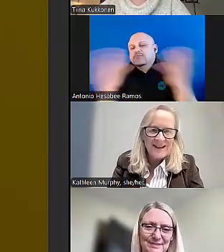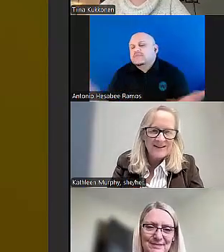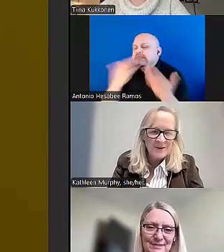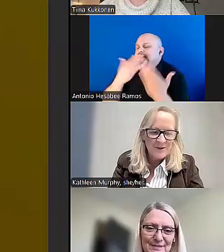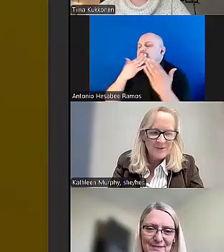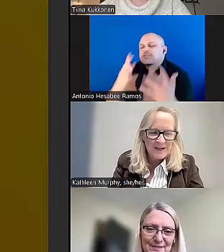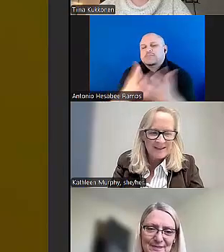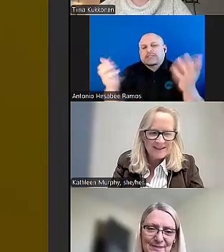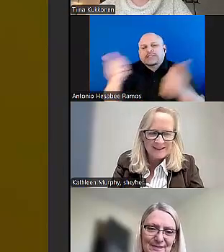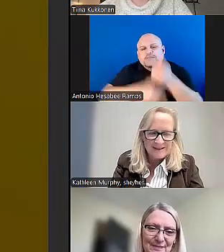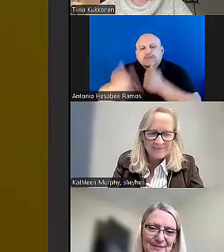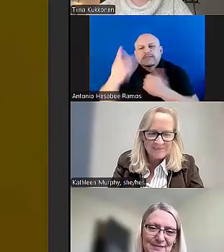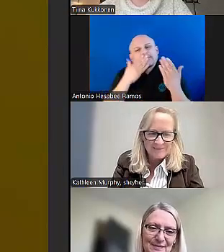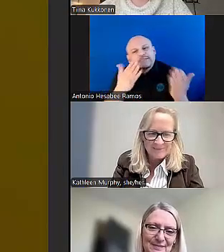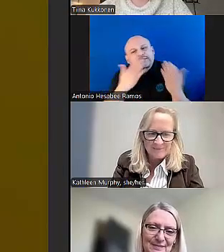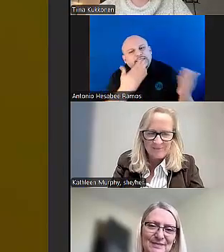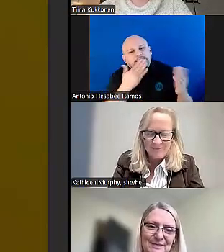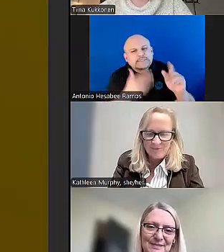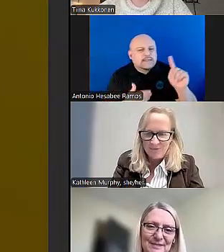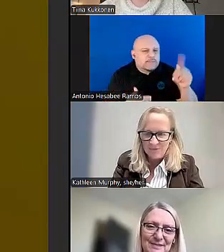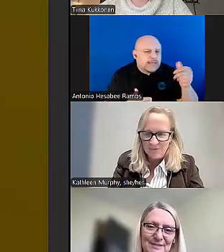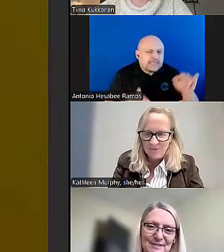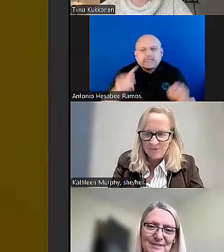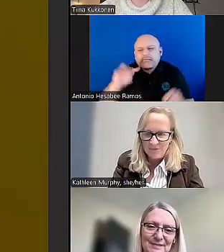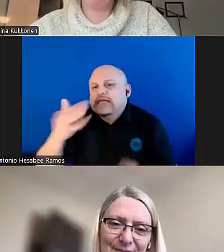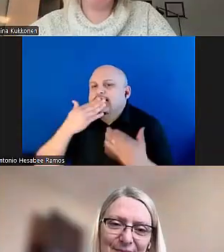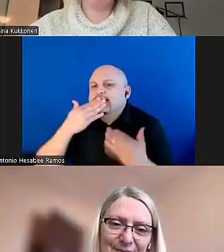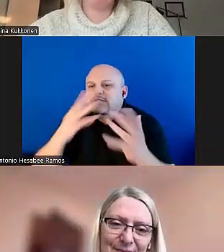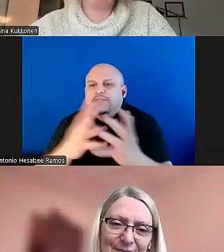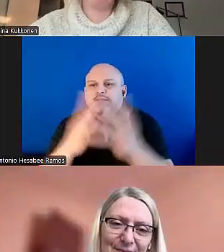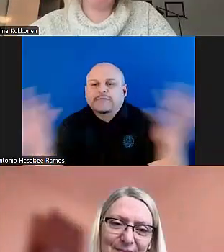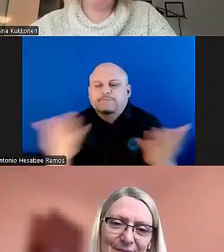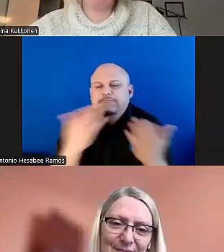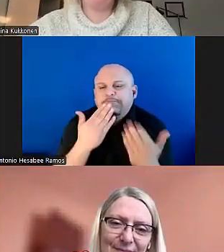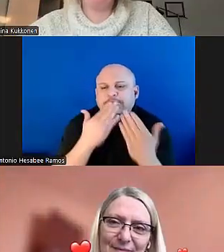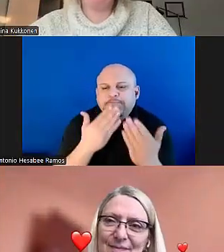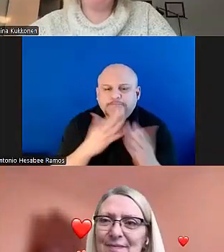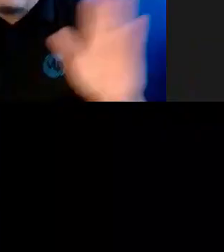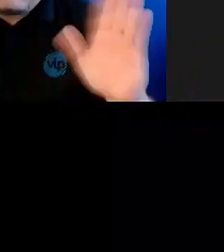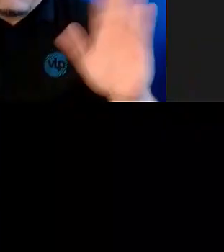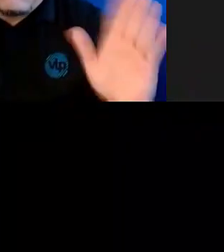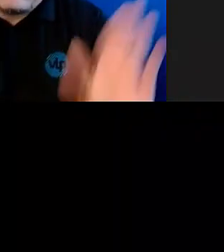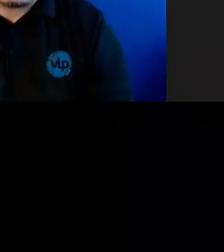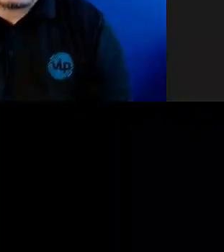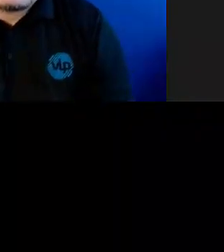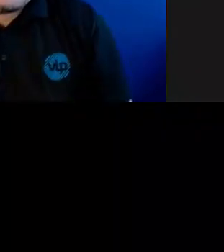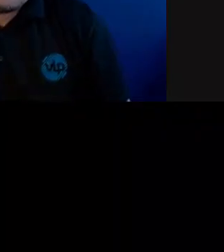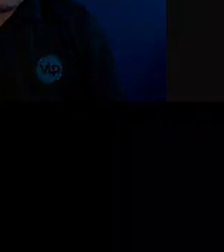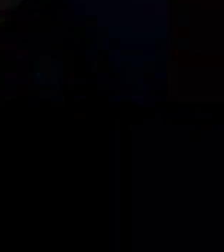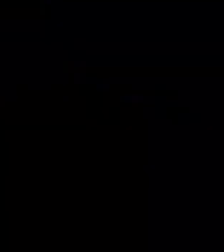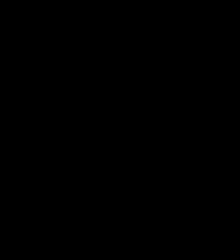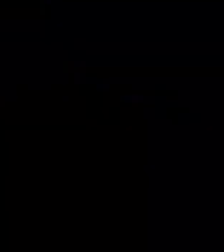Kathleen Murphy: Thanks so much, Patty and Tiina.